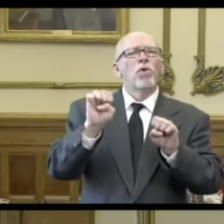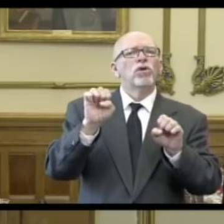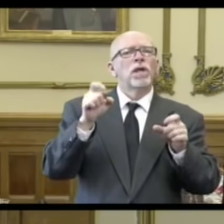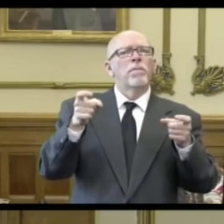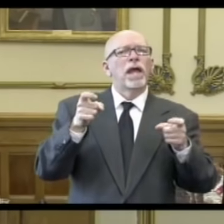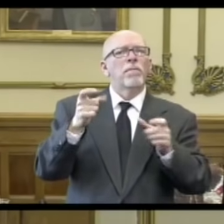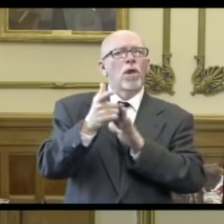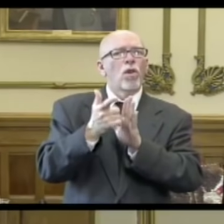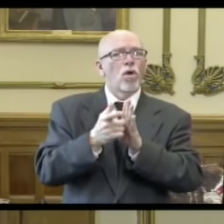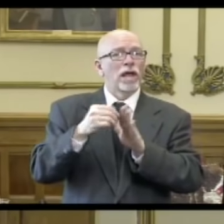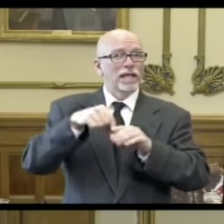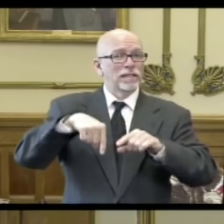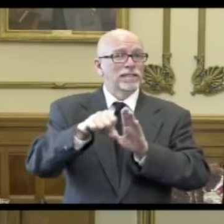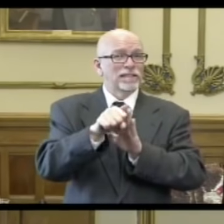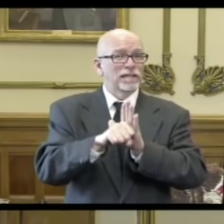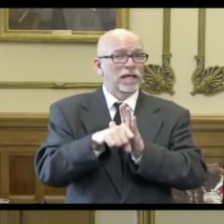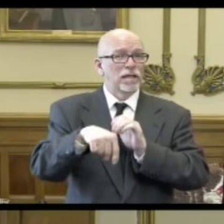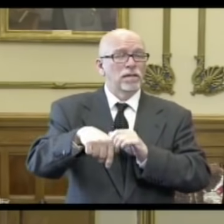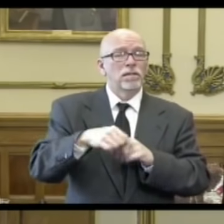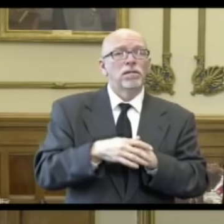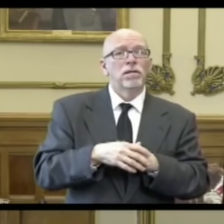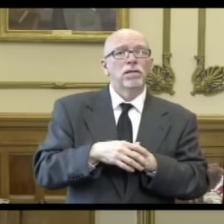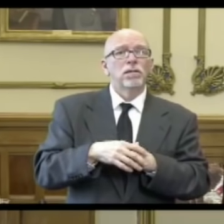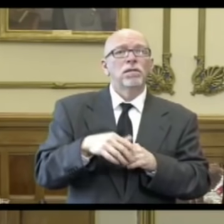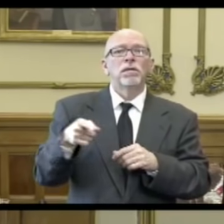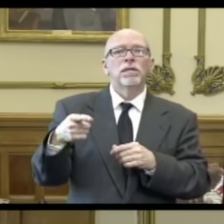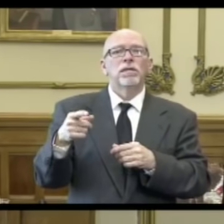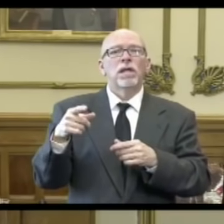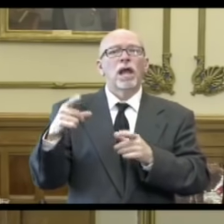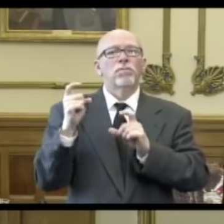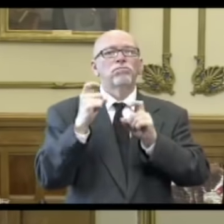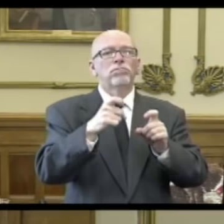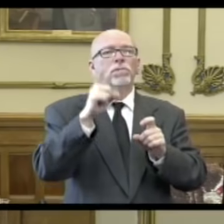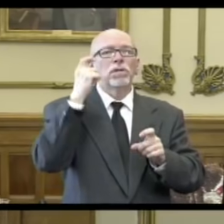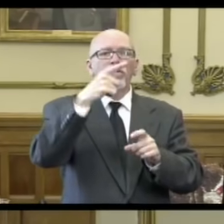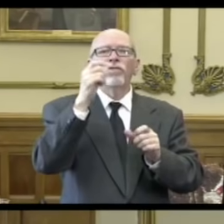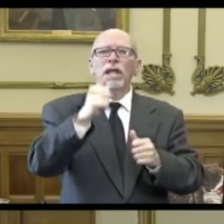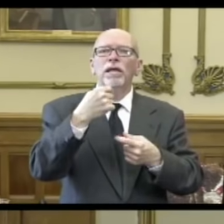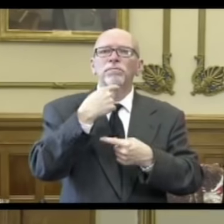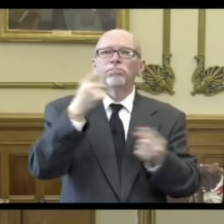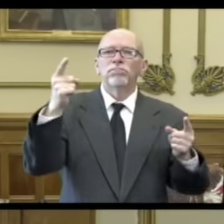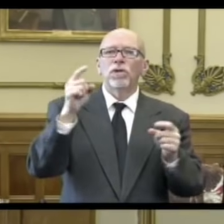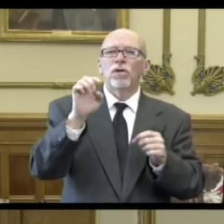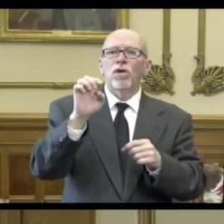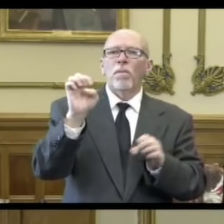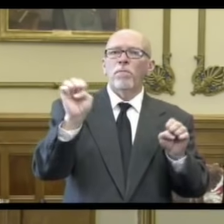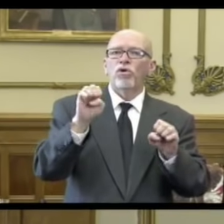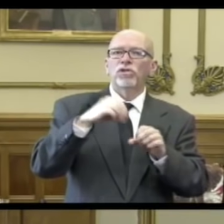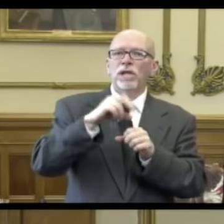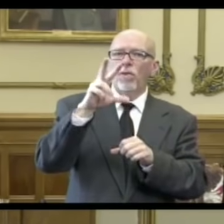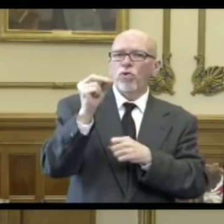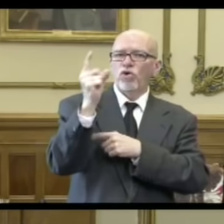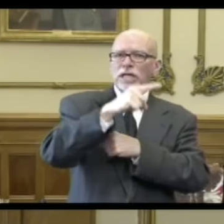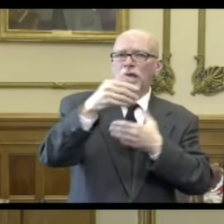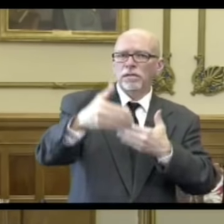STAY WITHIN THE BOUNDS OF THE LAW GOING FORWARD. I WOULD ALSO SAY THE EMERGENCY